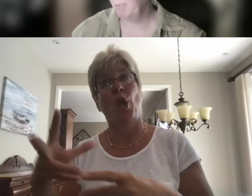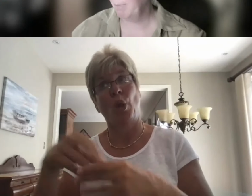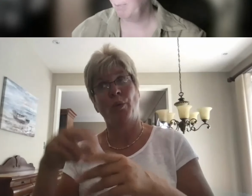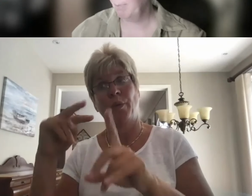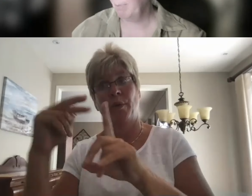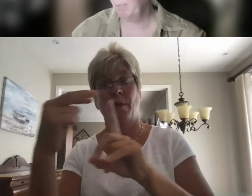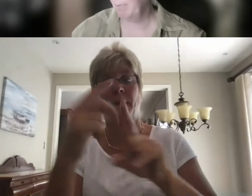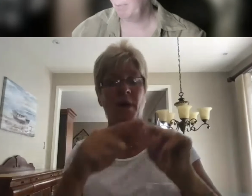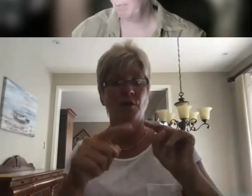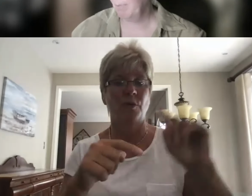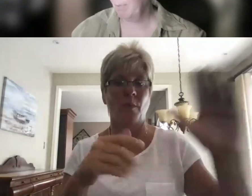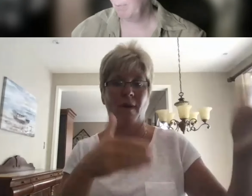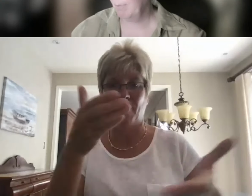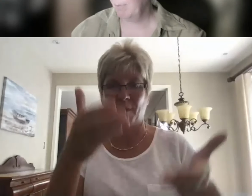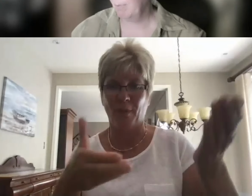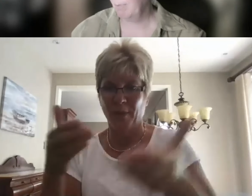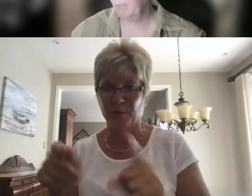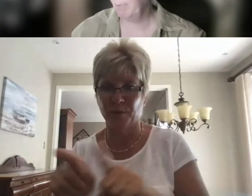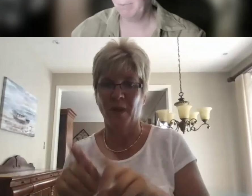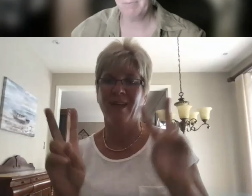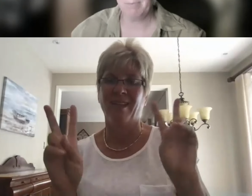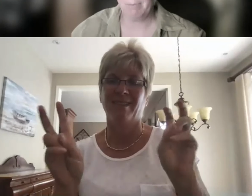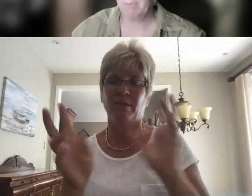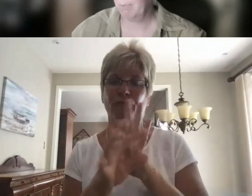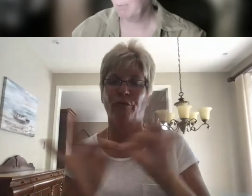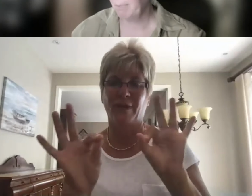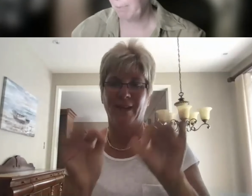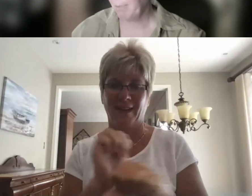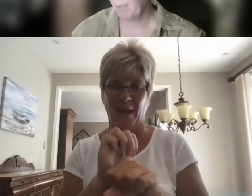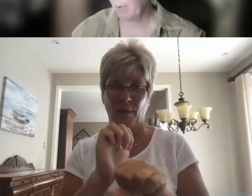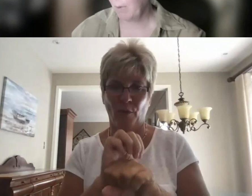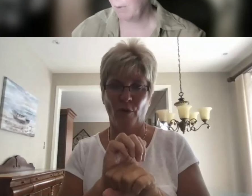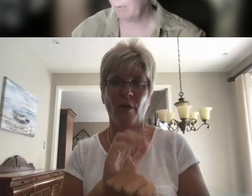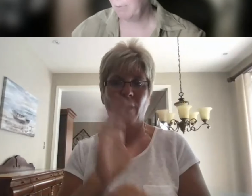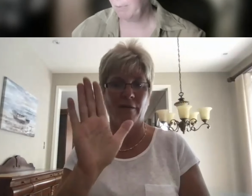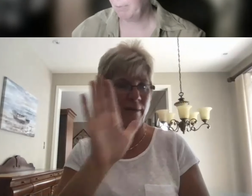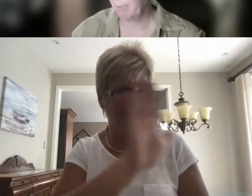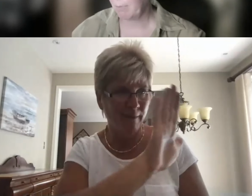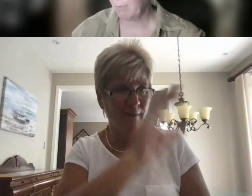I think that free labor is something that really we need to figure out